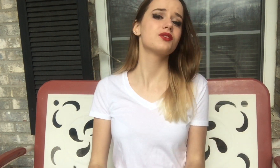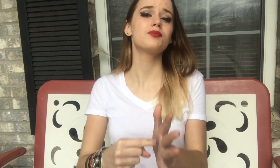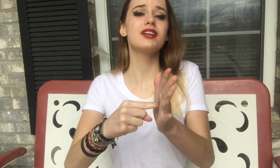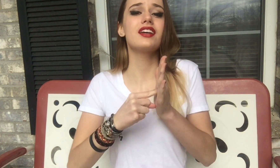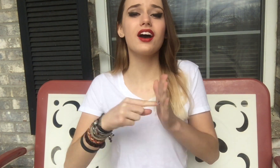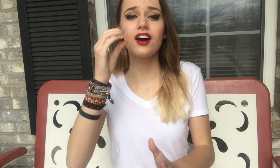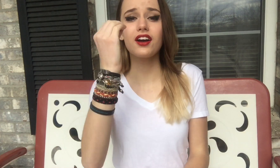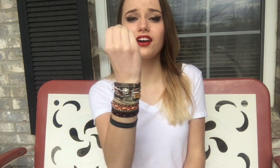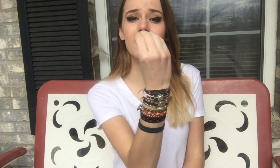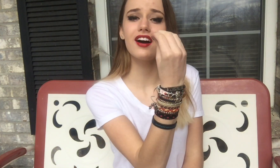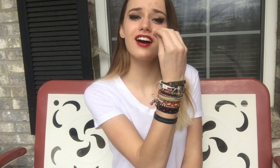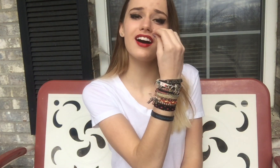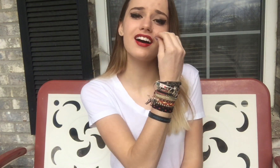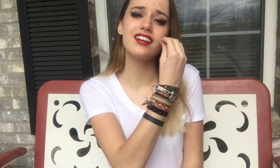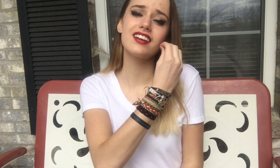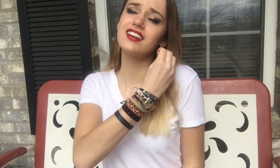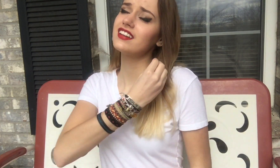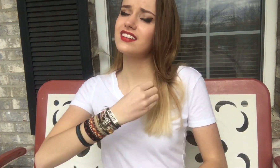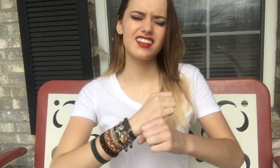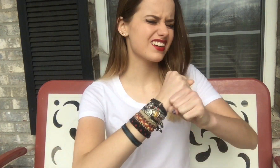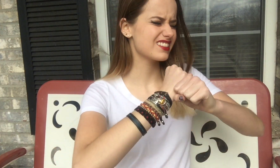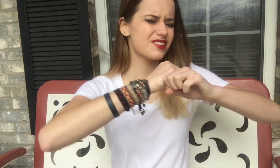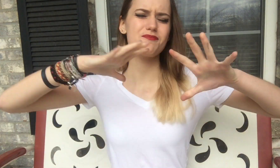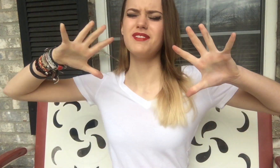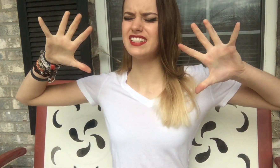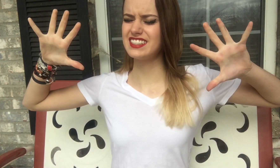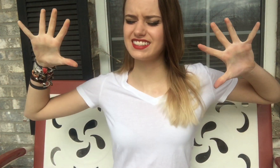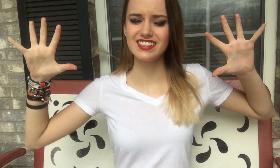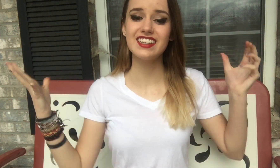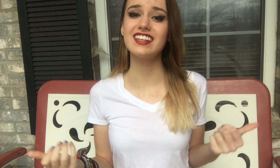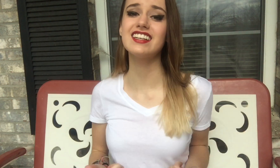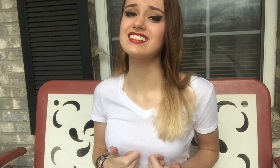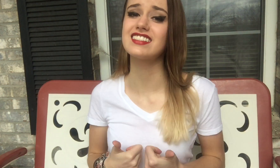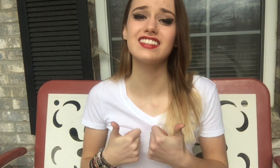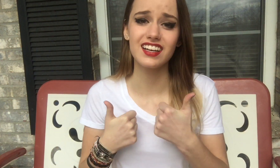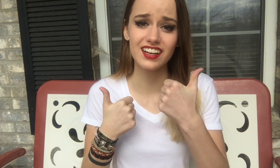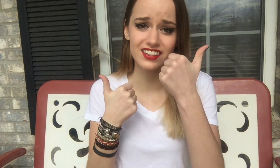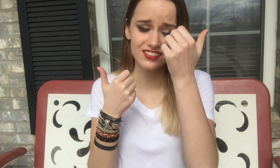Show me a garden that's bursting into life